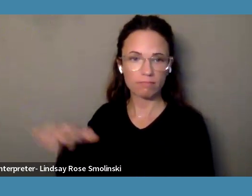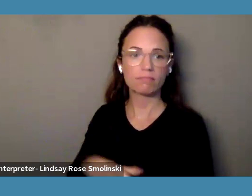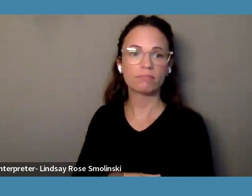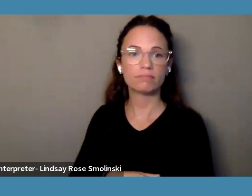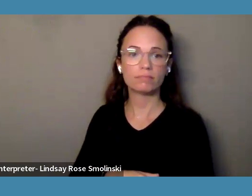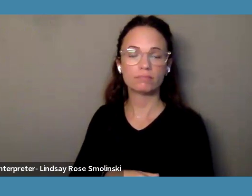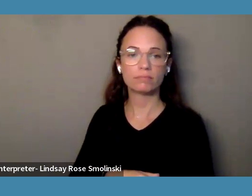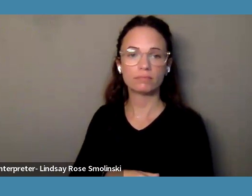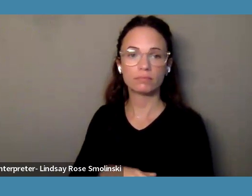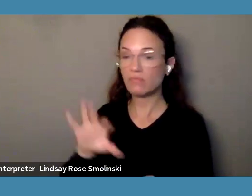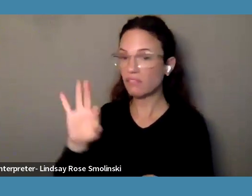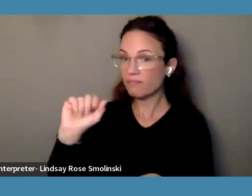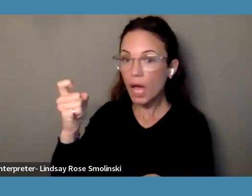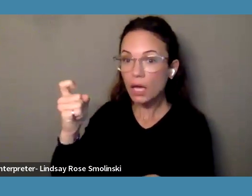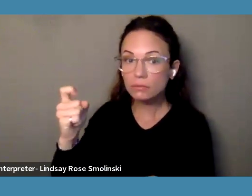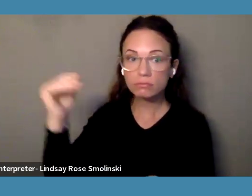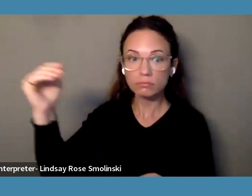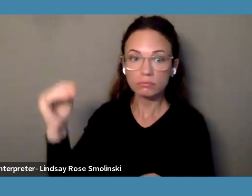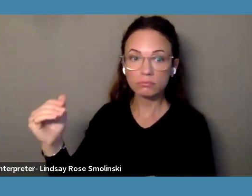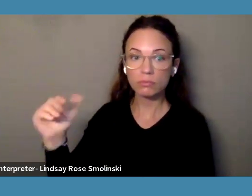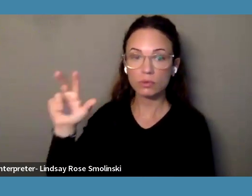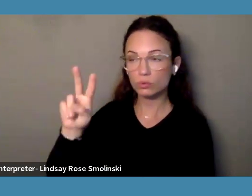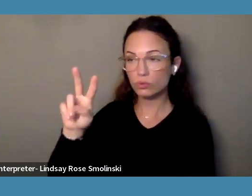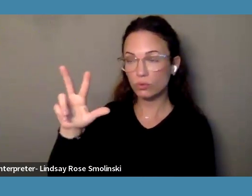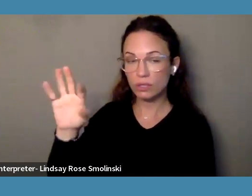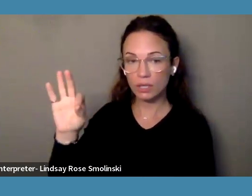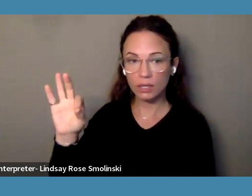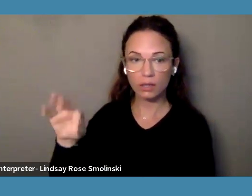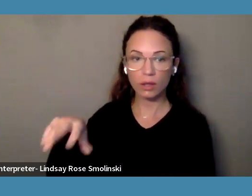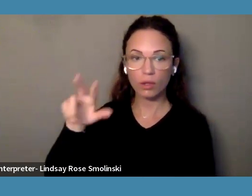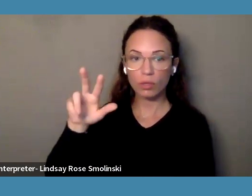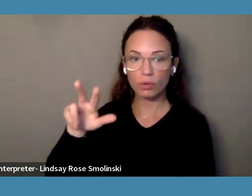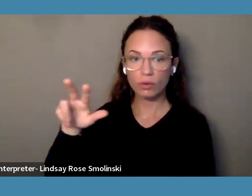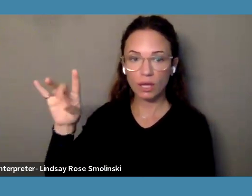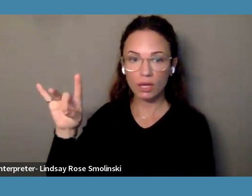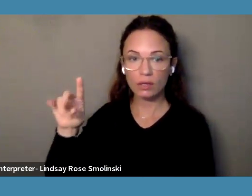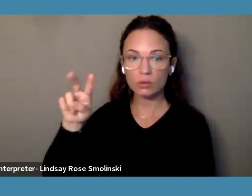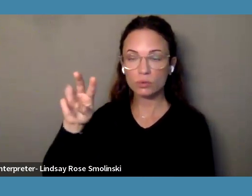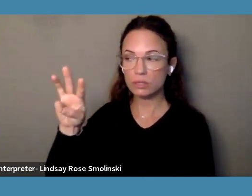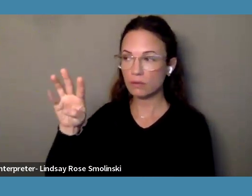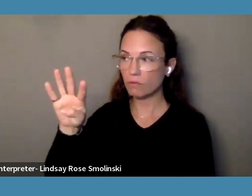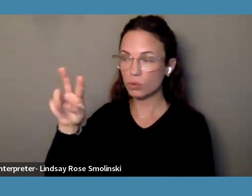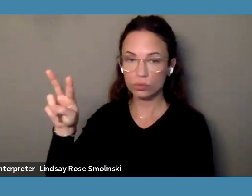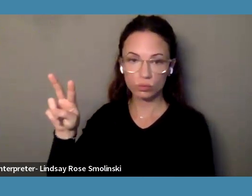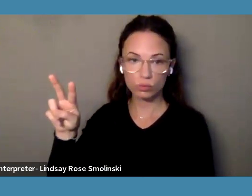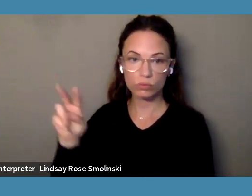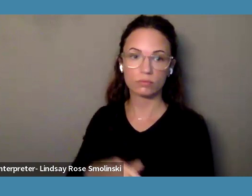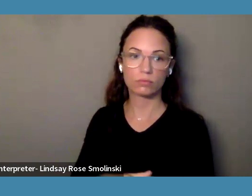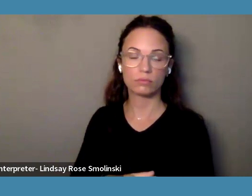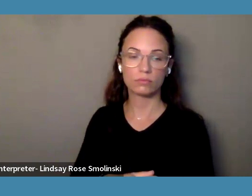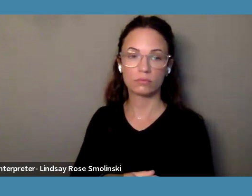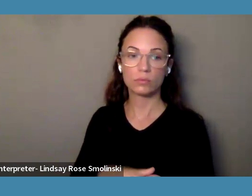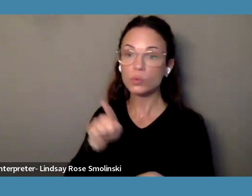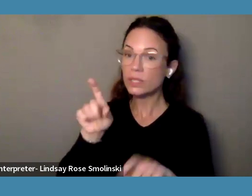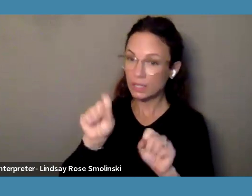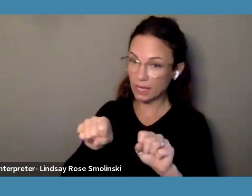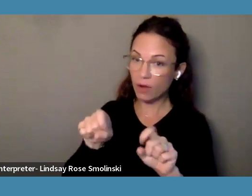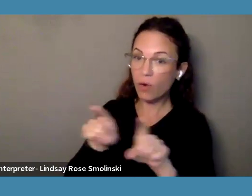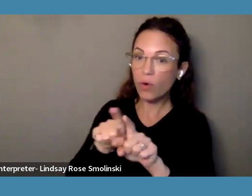or fax at (239) 338-2642. You can also send a request